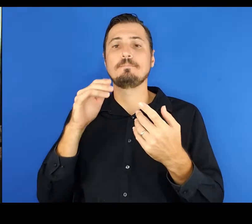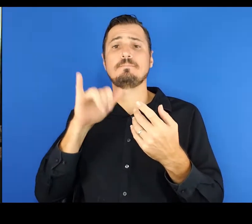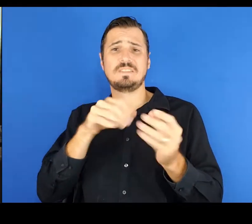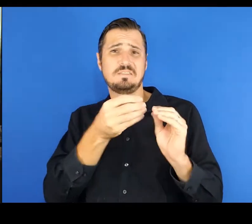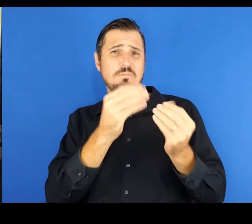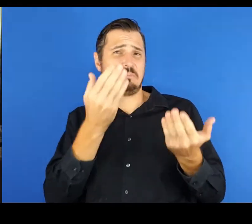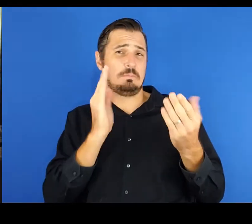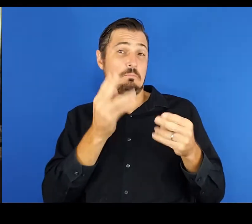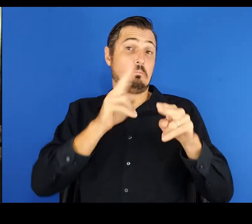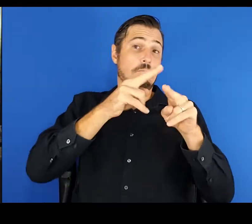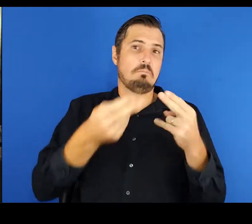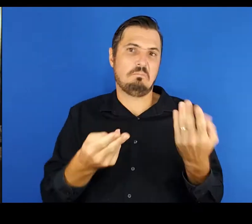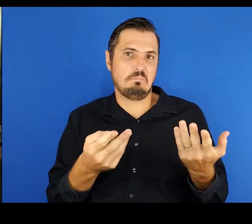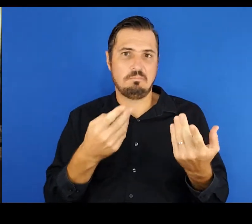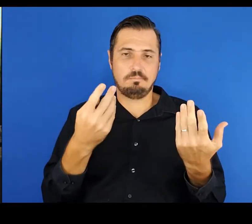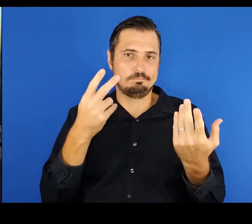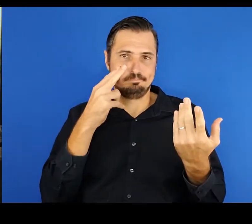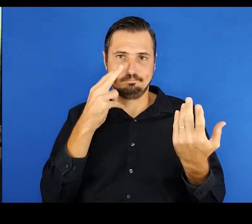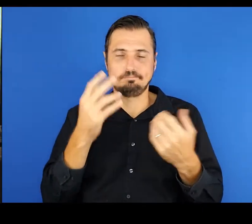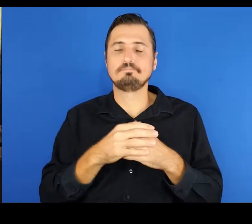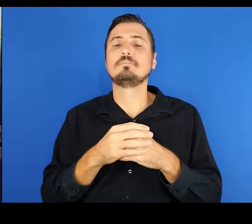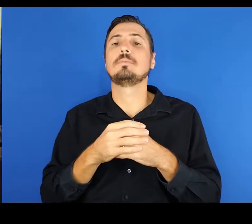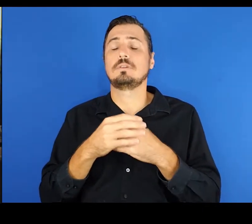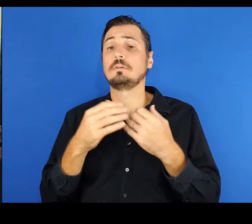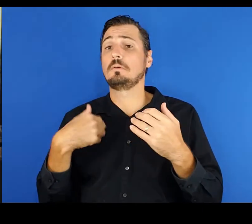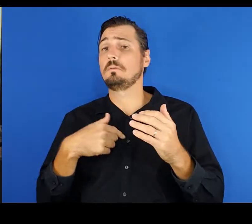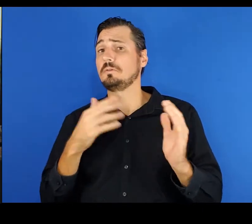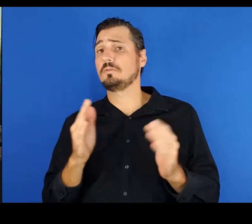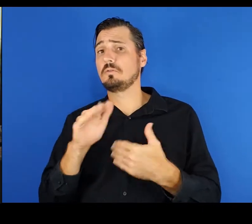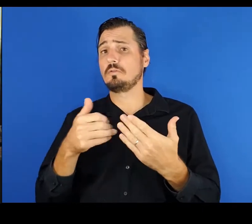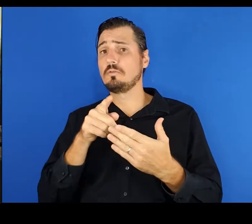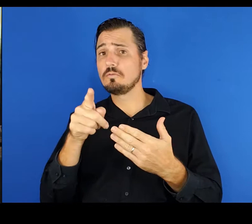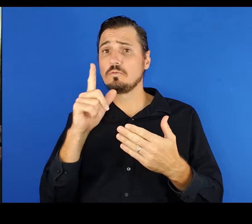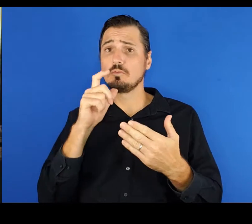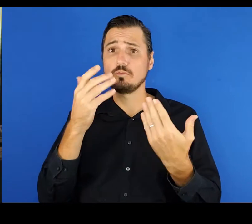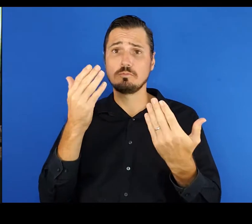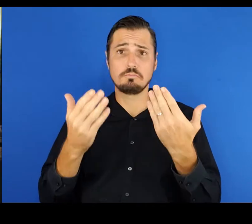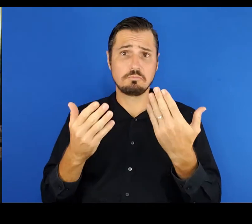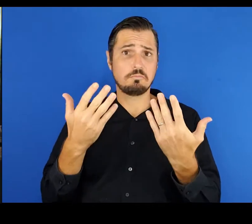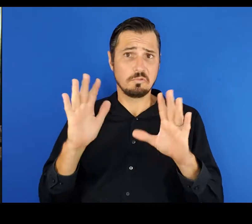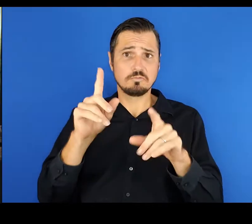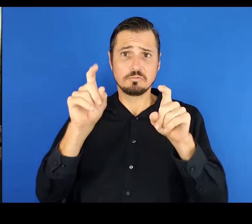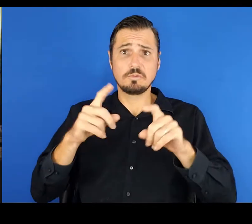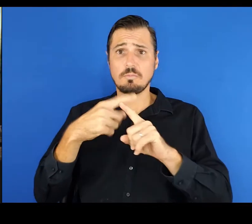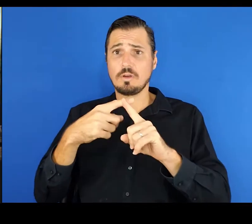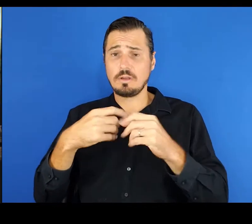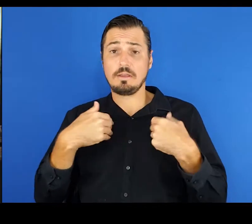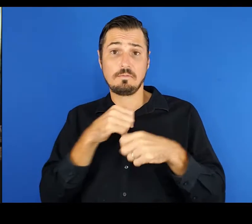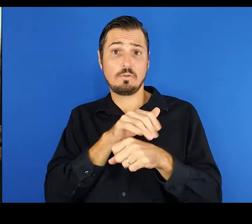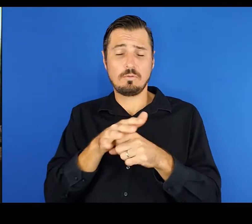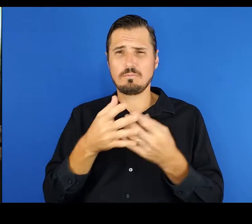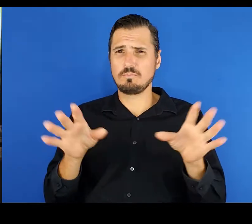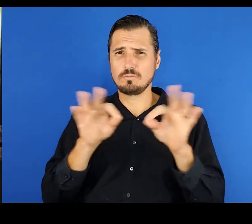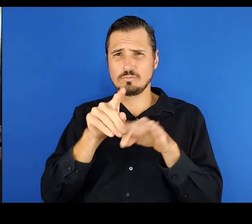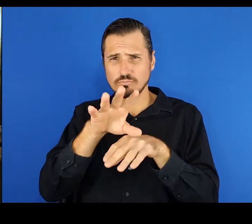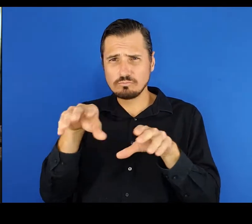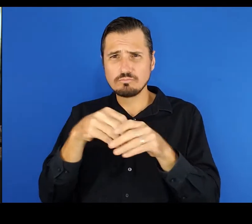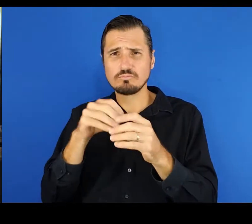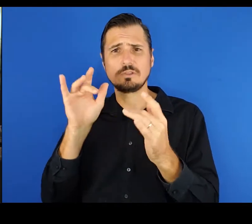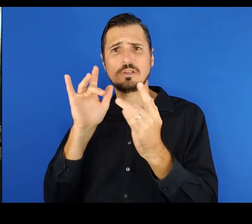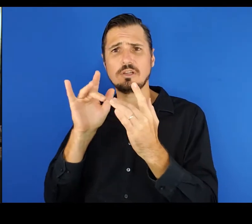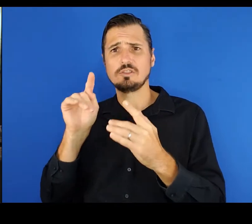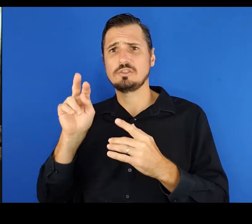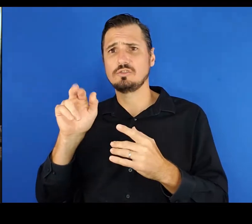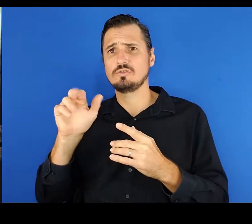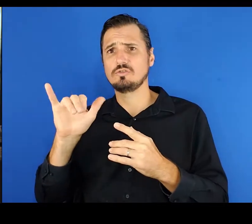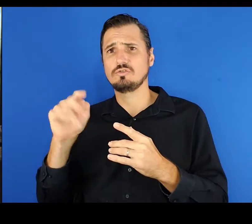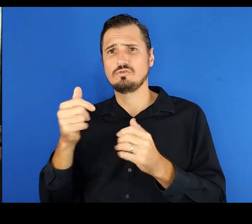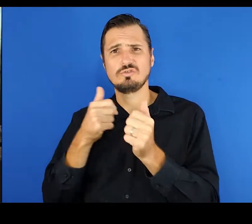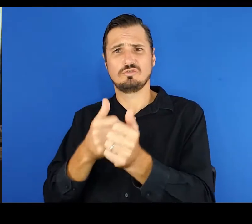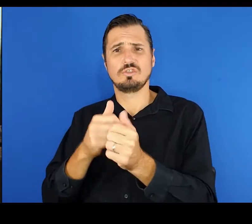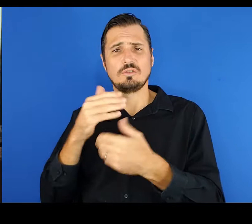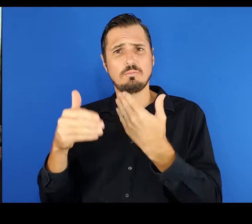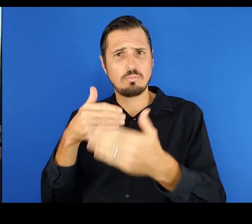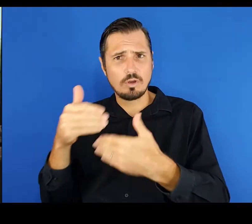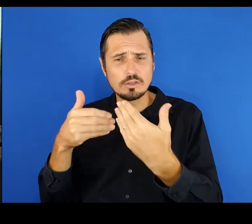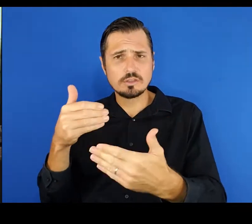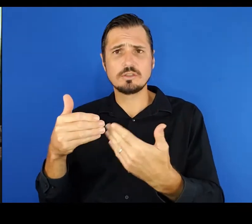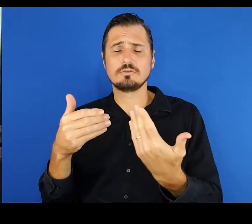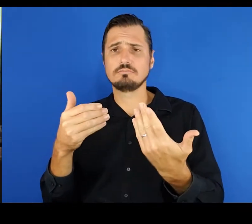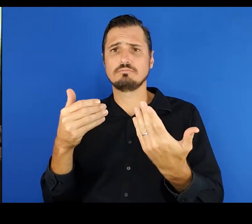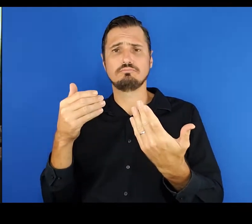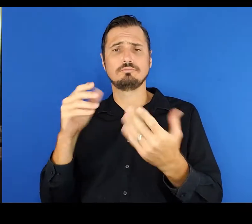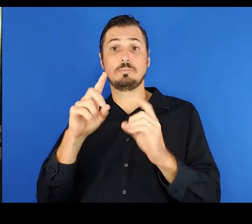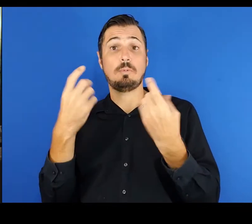I want to encourage anyone who has tested positive to fully cooperate and participate in the state’s contract tracing process. This is how we track down cases and successfully stop the